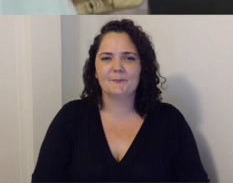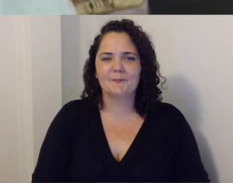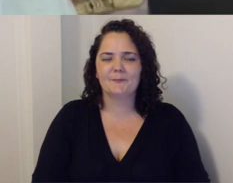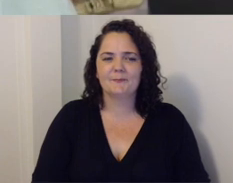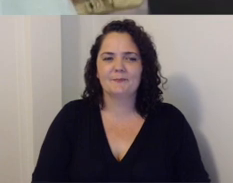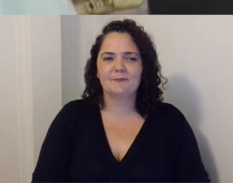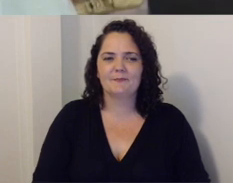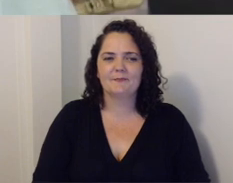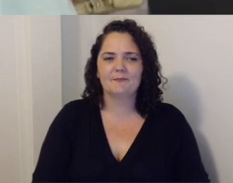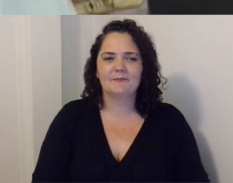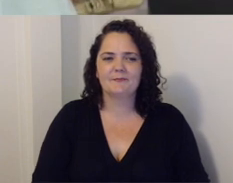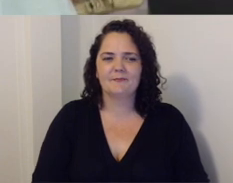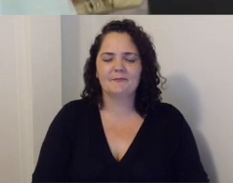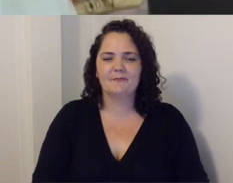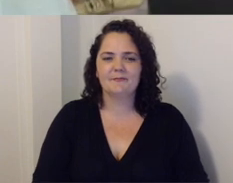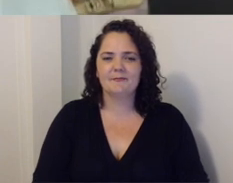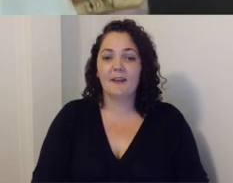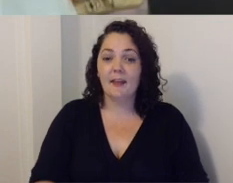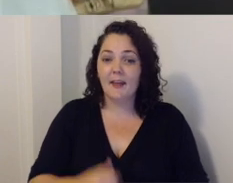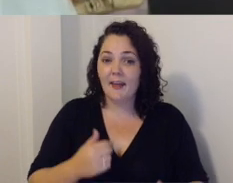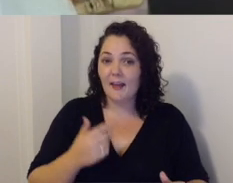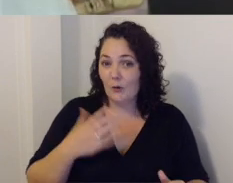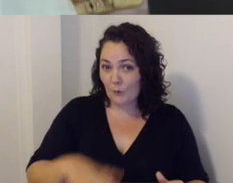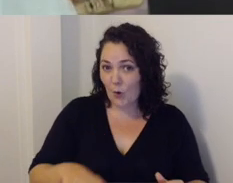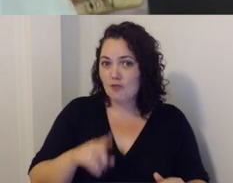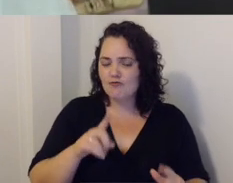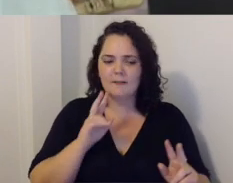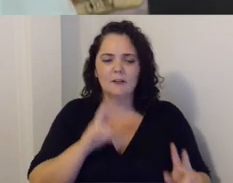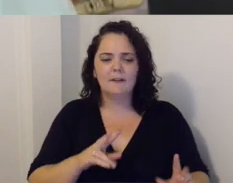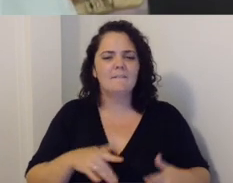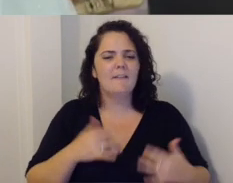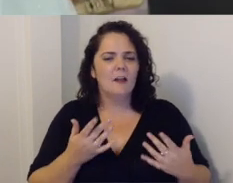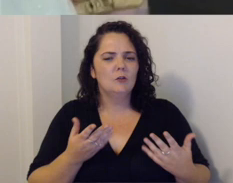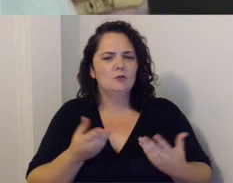and again the the point of this again is to get that softness to give the impression